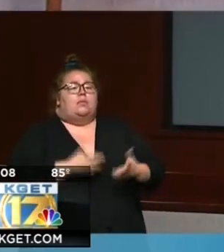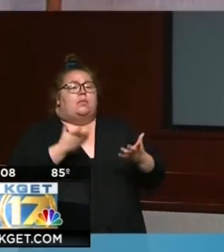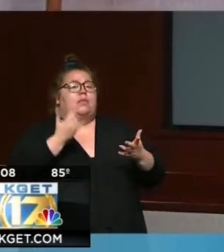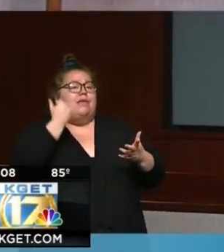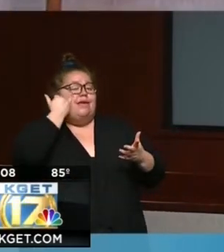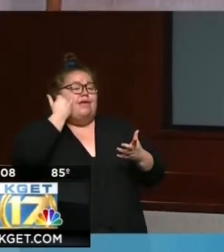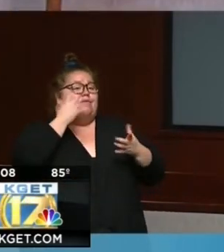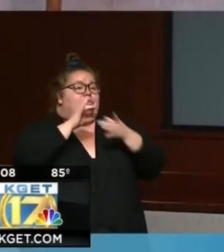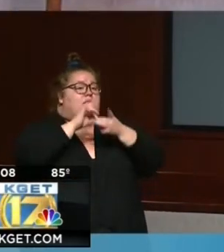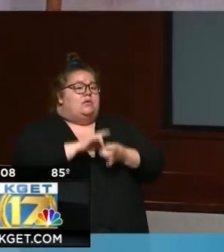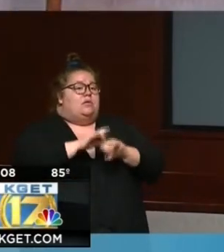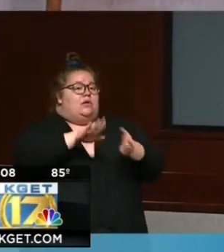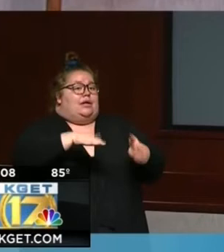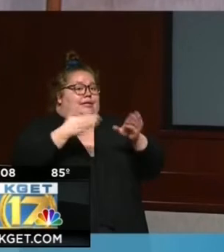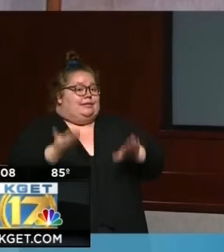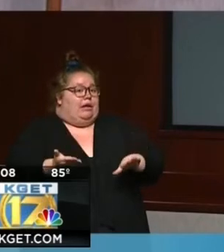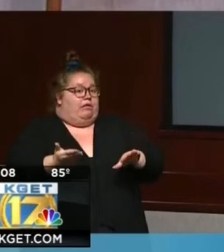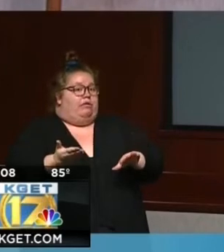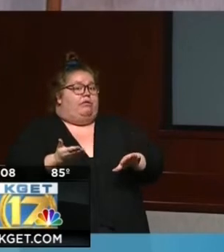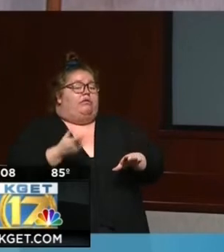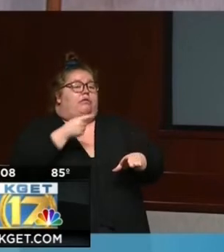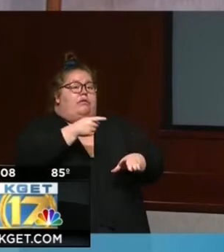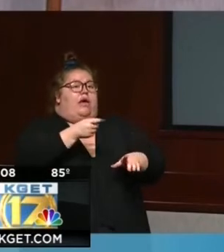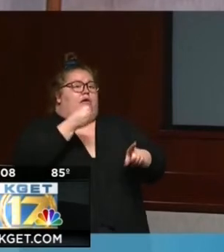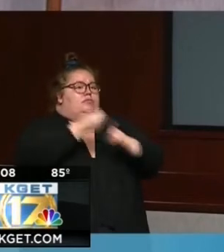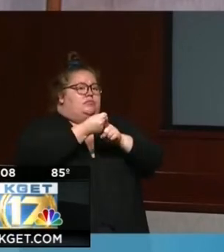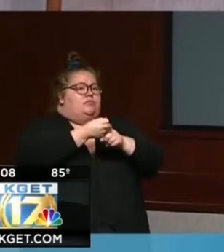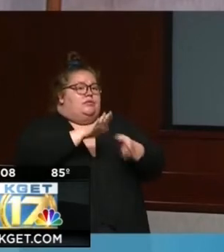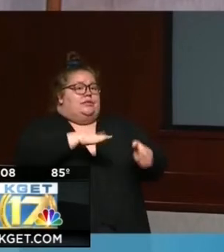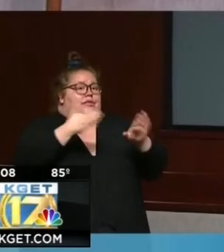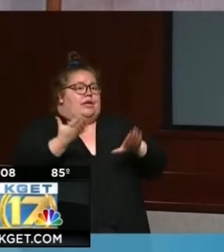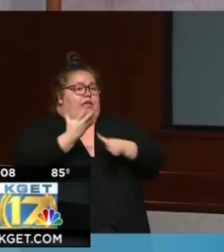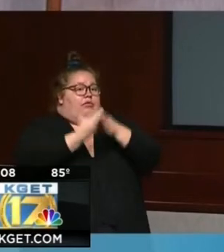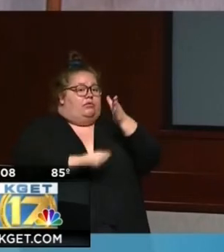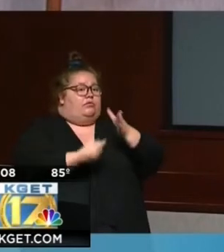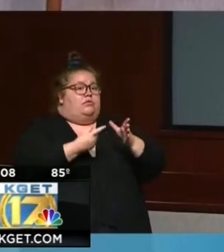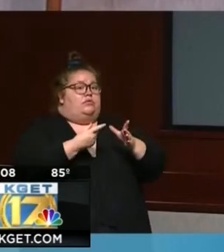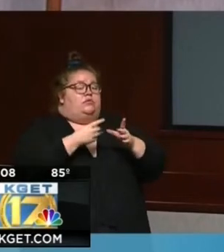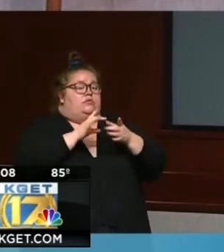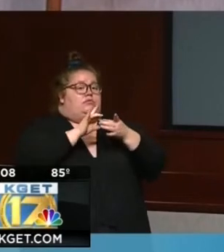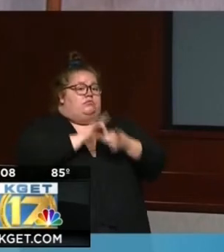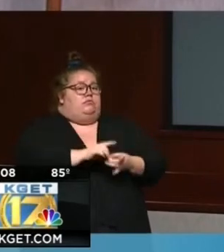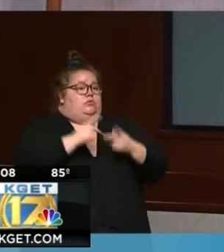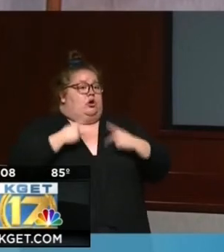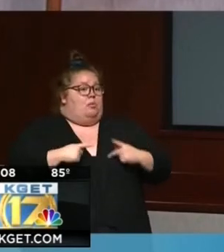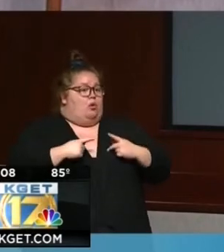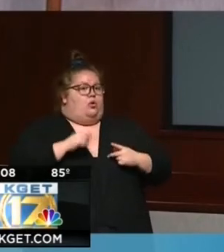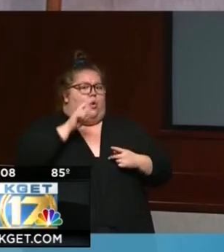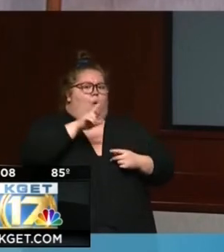THEY MAY SHOW UP IN THE STATE REPORT AS A PATIENT HOSPITALIZED. Reporter: WHEN IT COMES TO